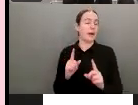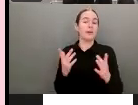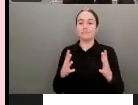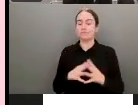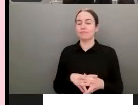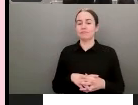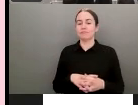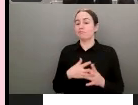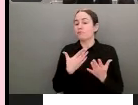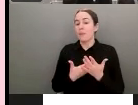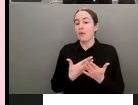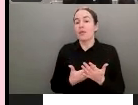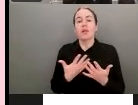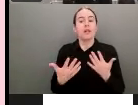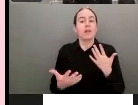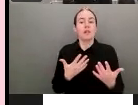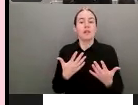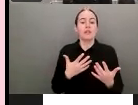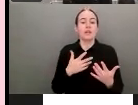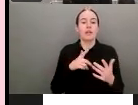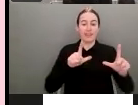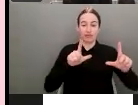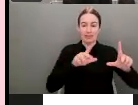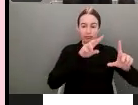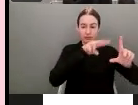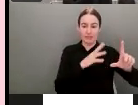like Talkback, or you can find with